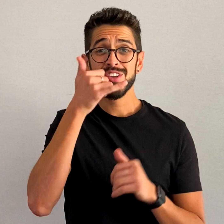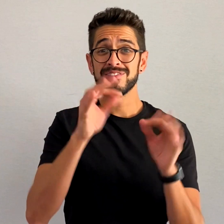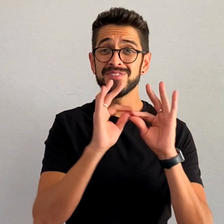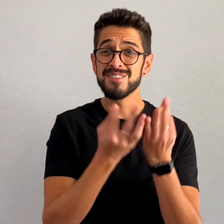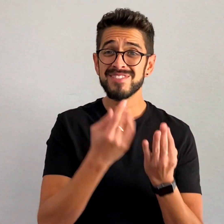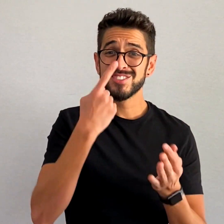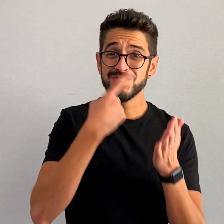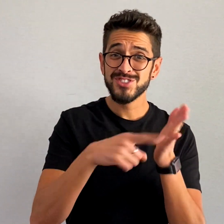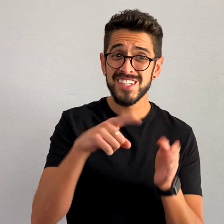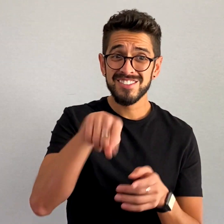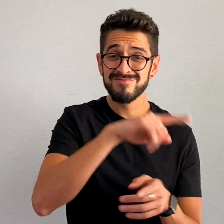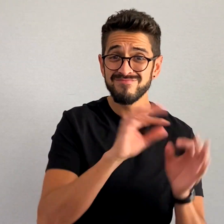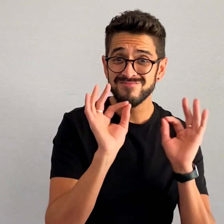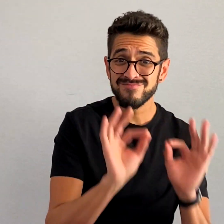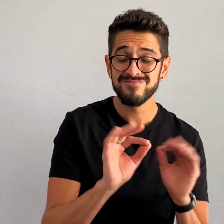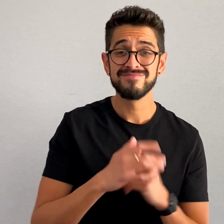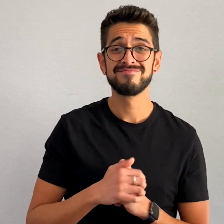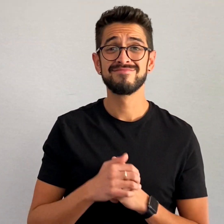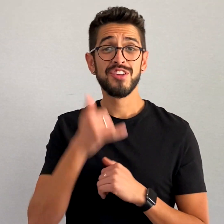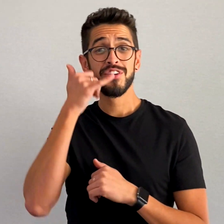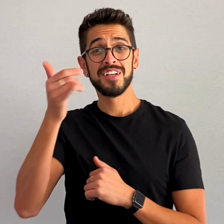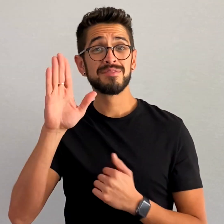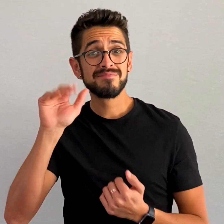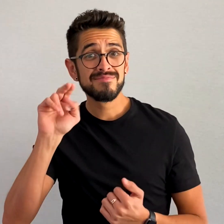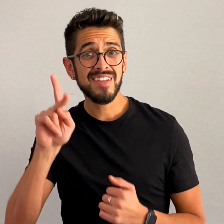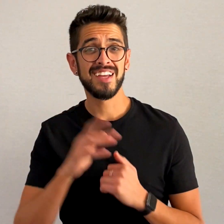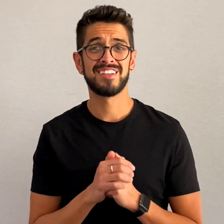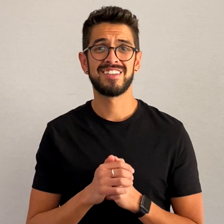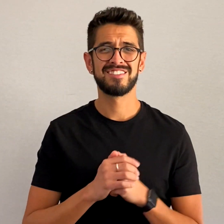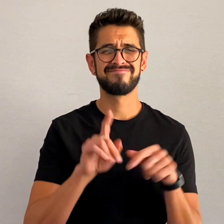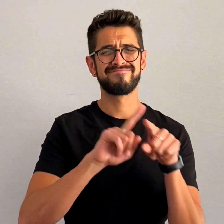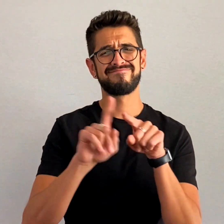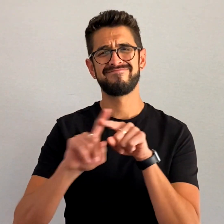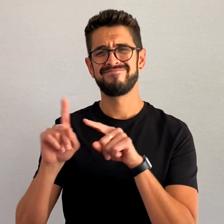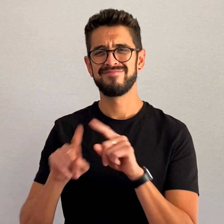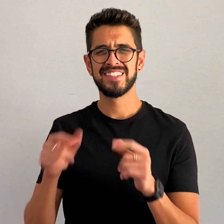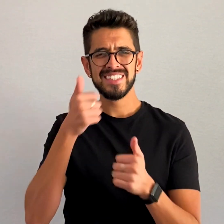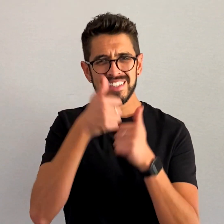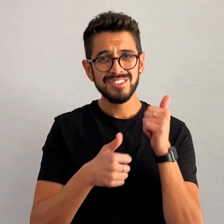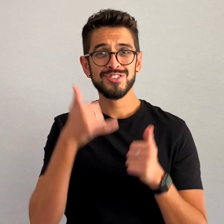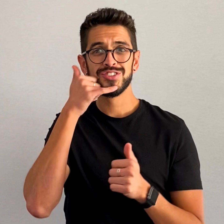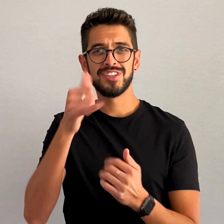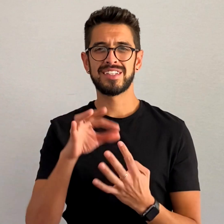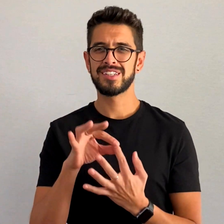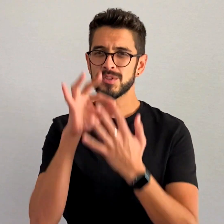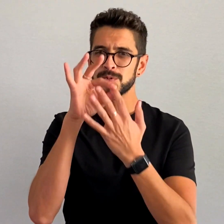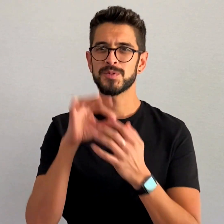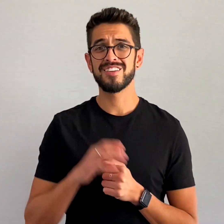From calling family to check in to calling the bank- each call is unique.